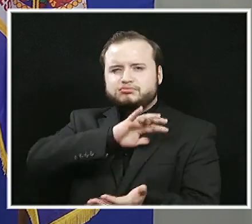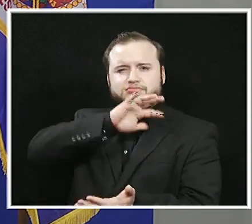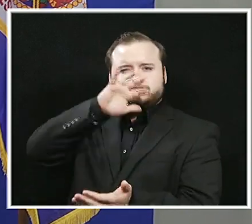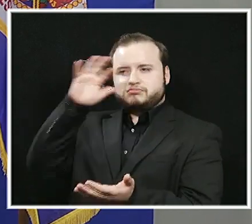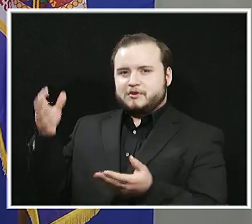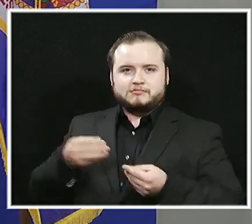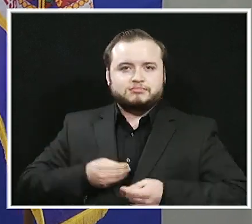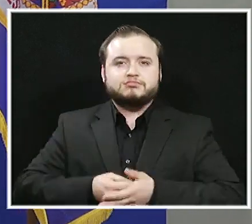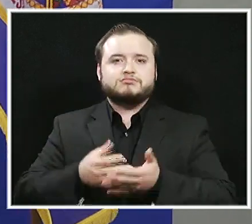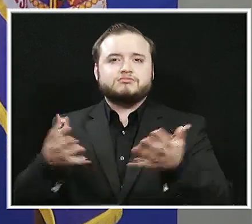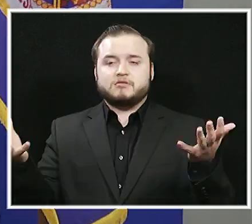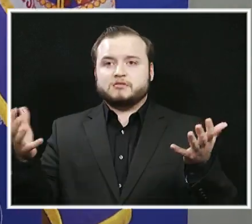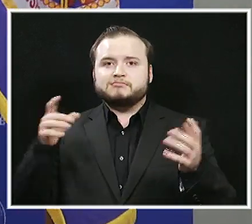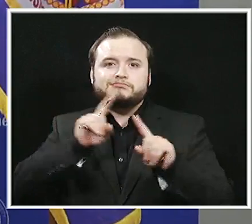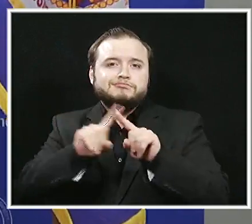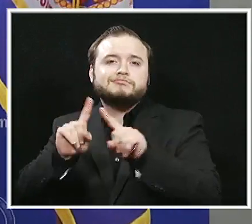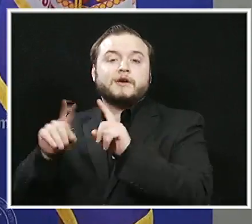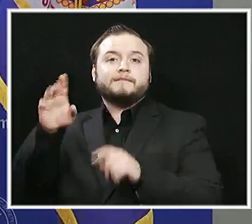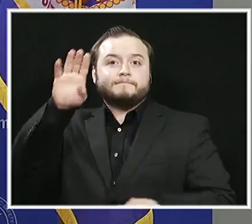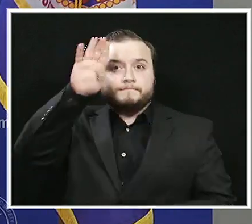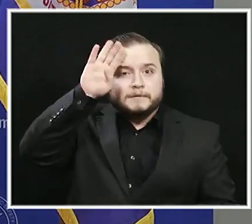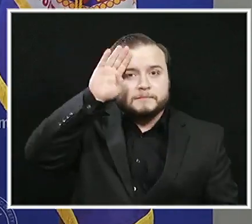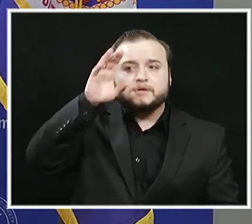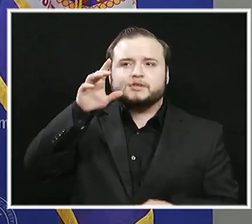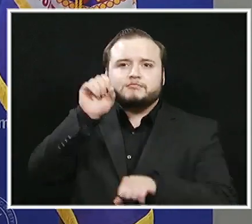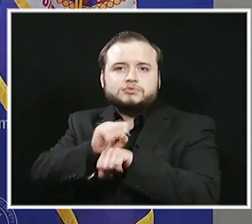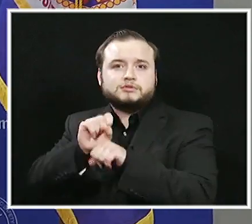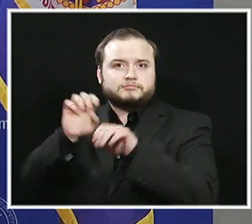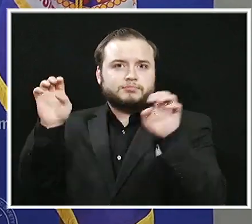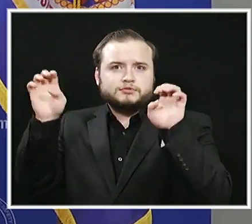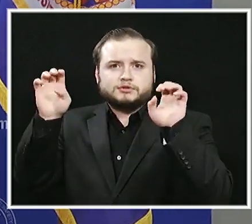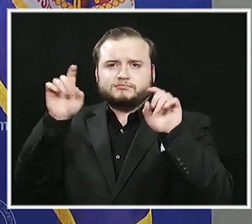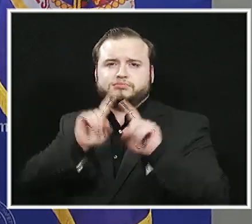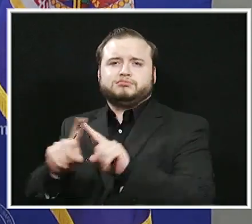cloth face mask drive to see how many we could collect and Minnesotans responded just like